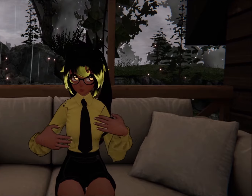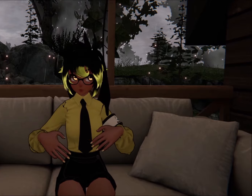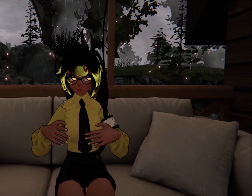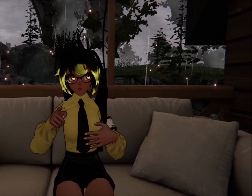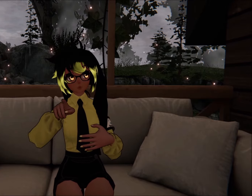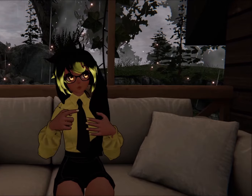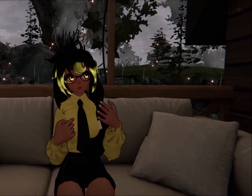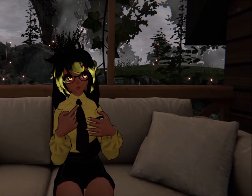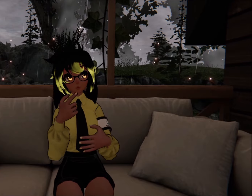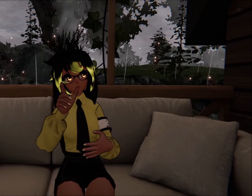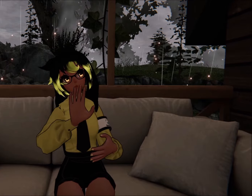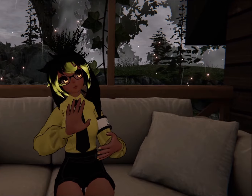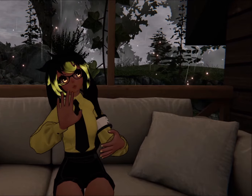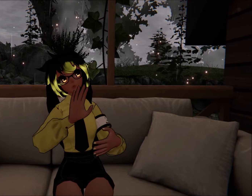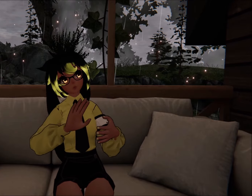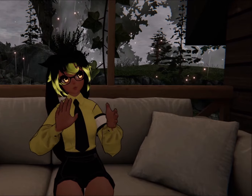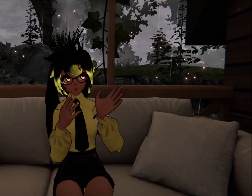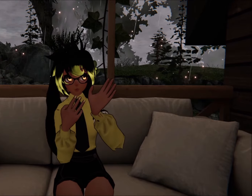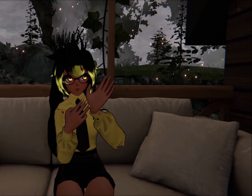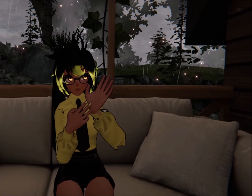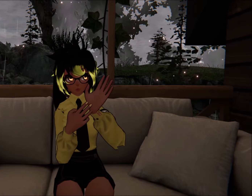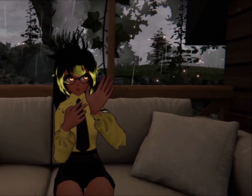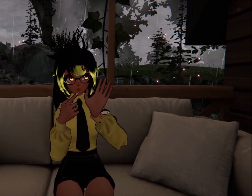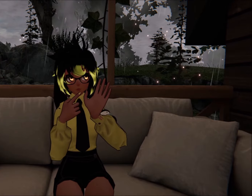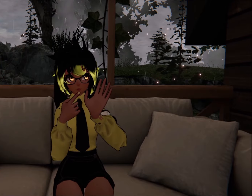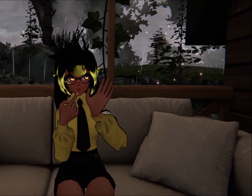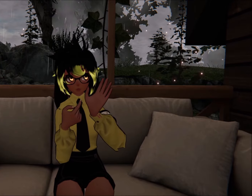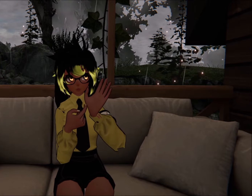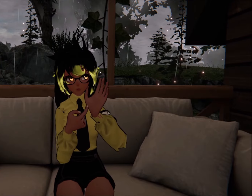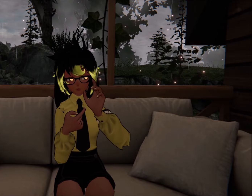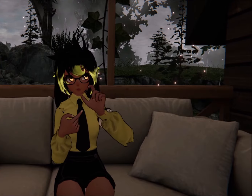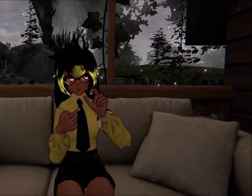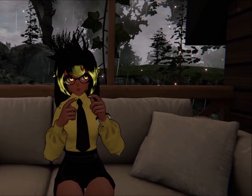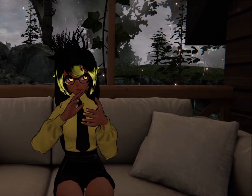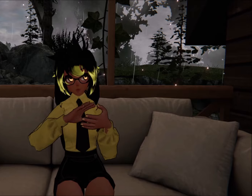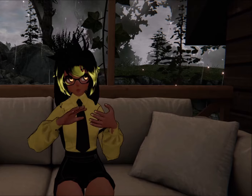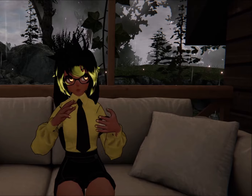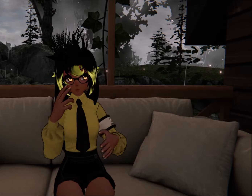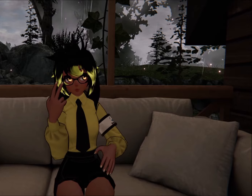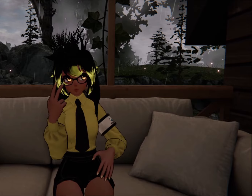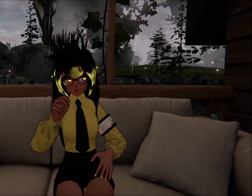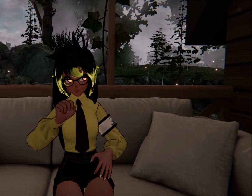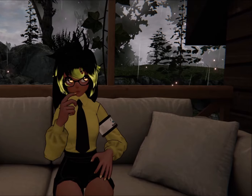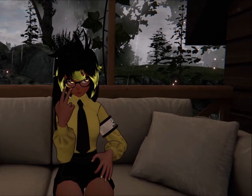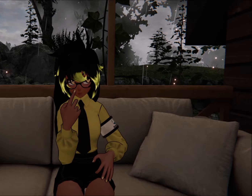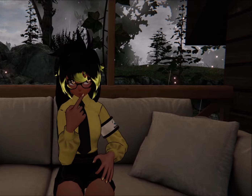It happened around March 2021